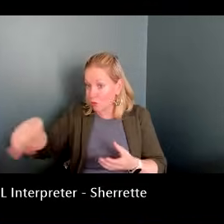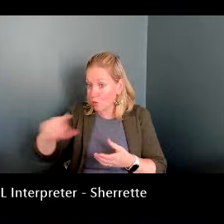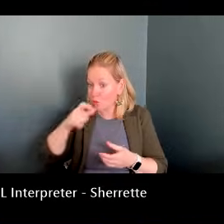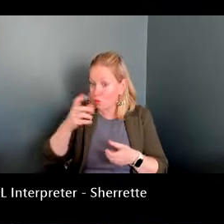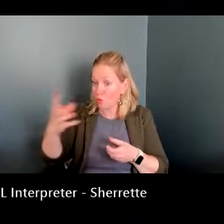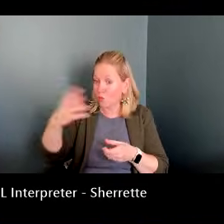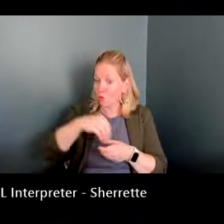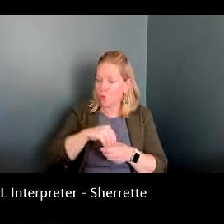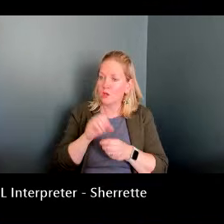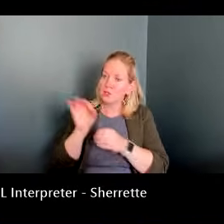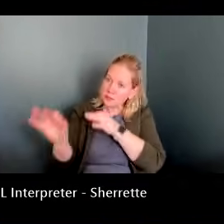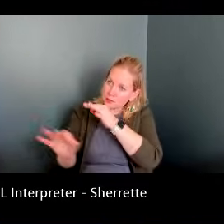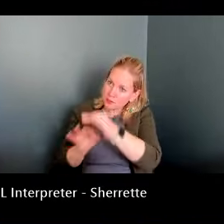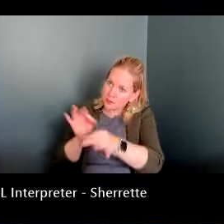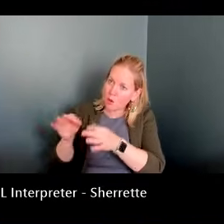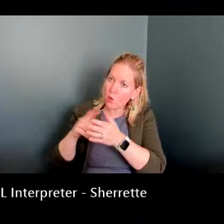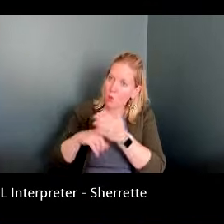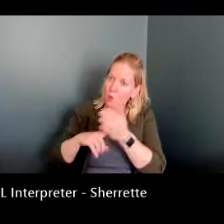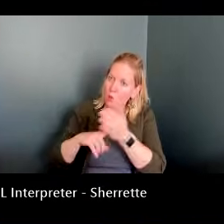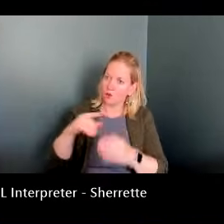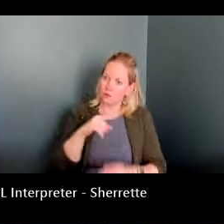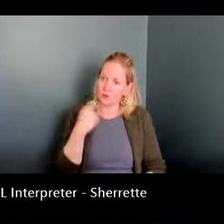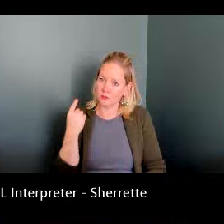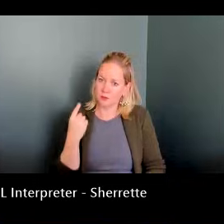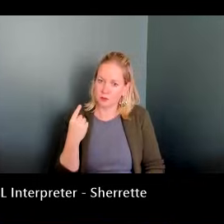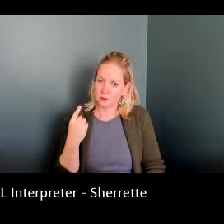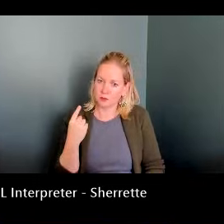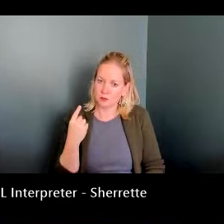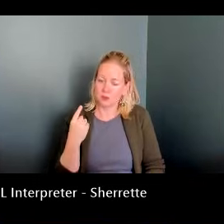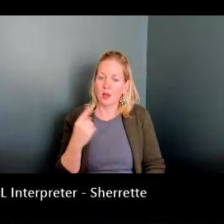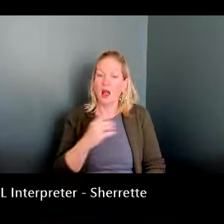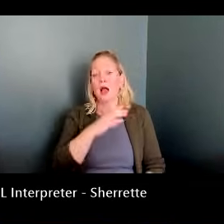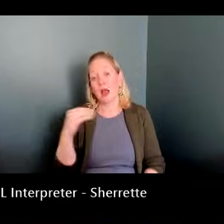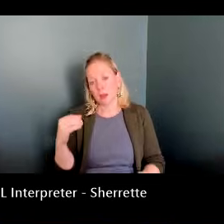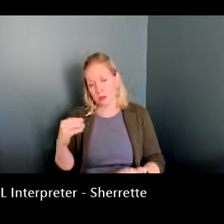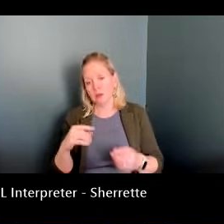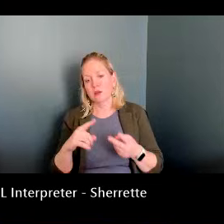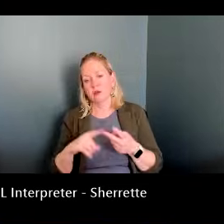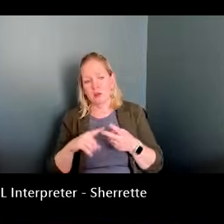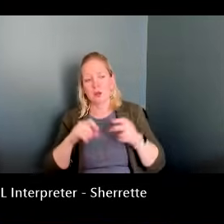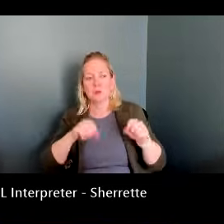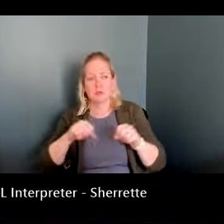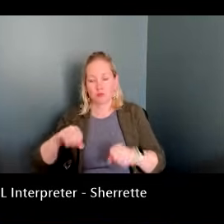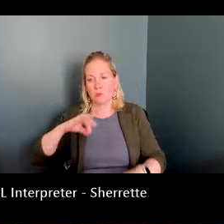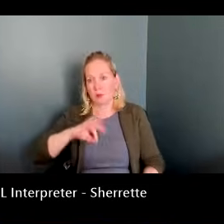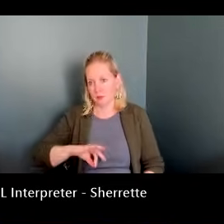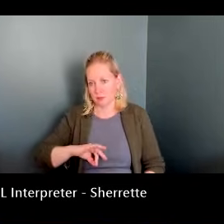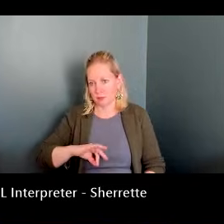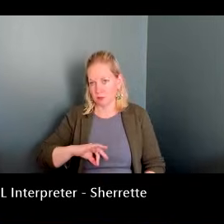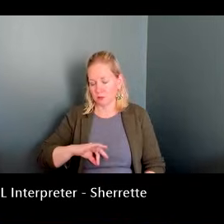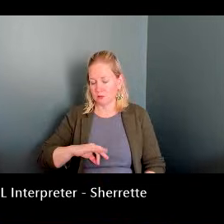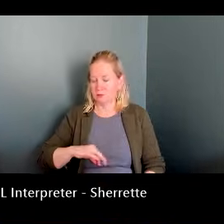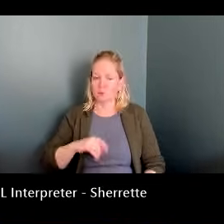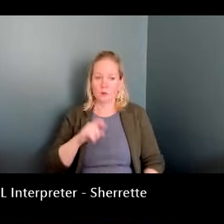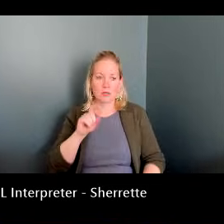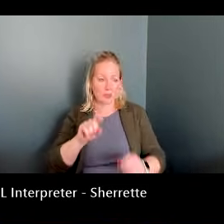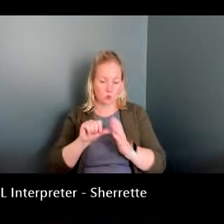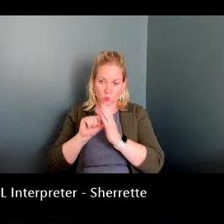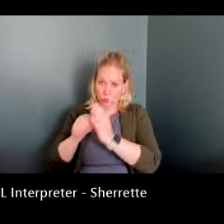their risks are and what their potential benefits are. We need to make it clear to them. We need to